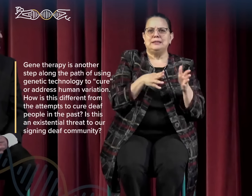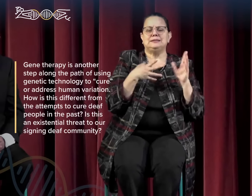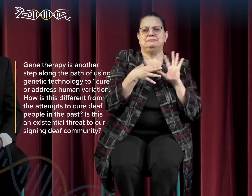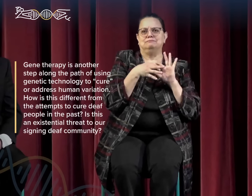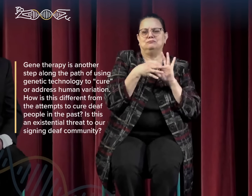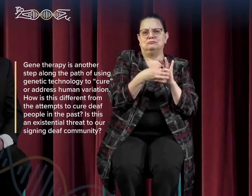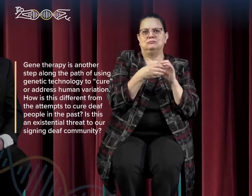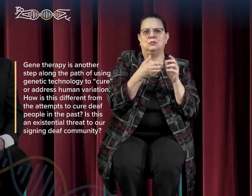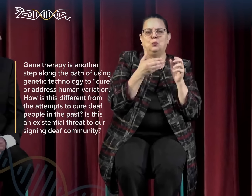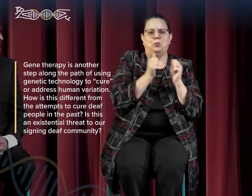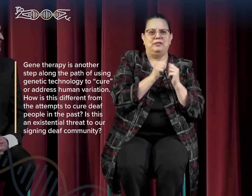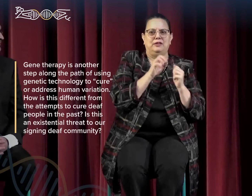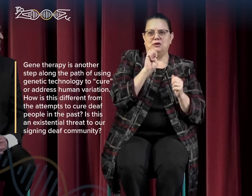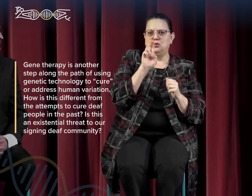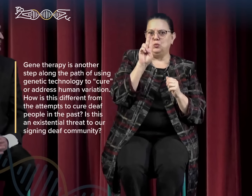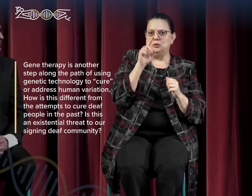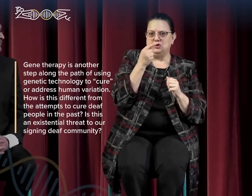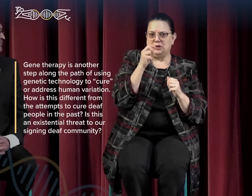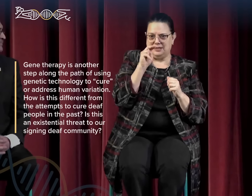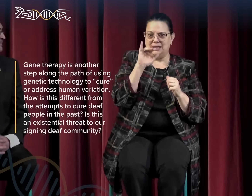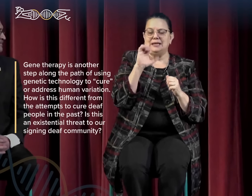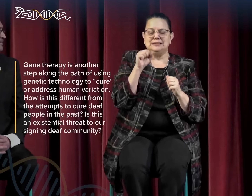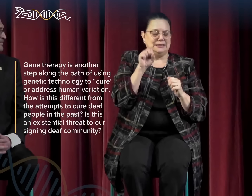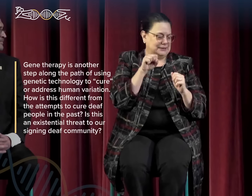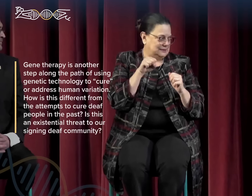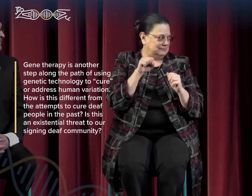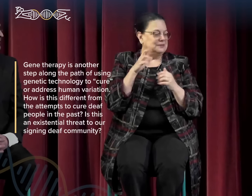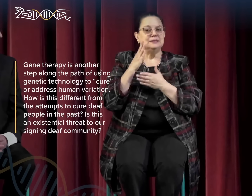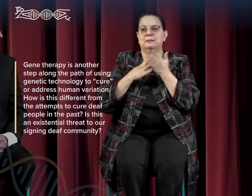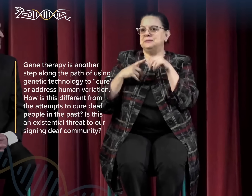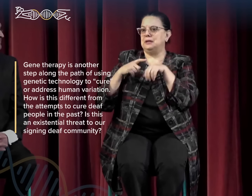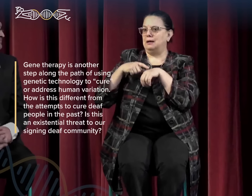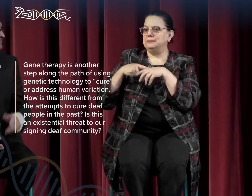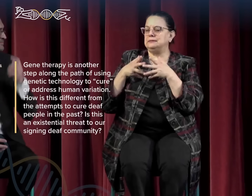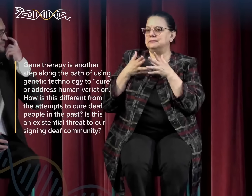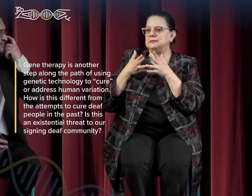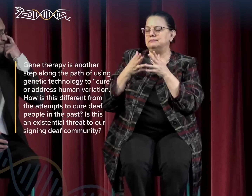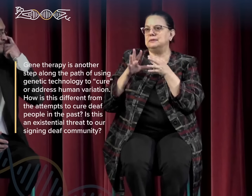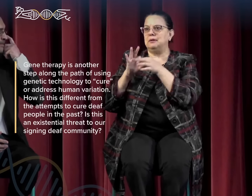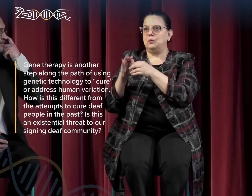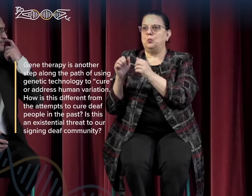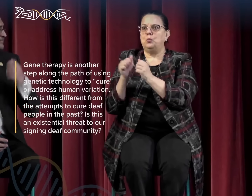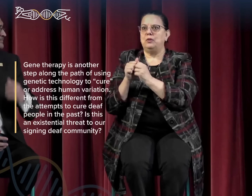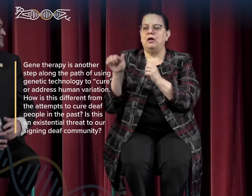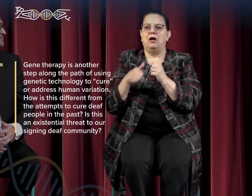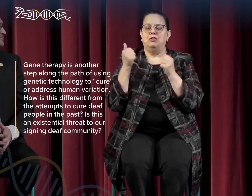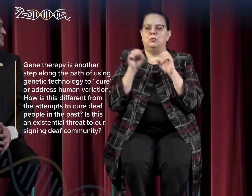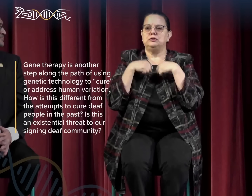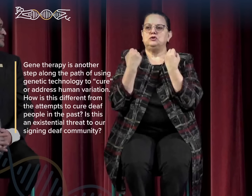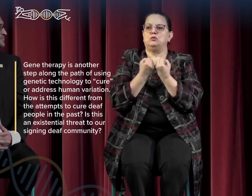And there have been attitudes along lines of eugenics in the past.